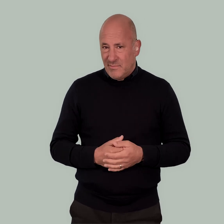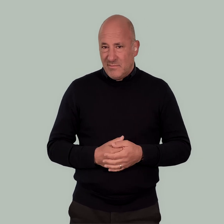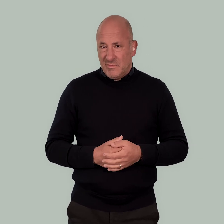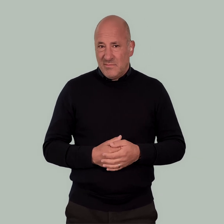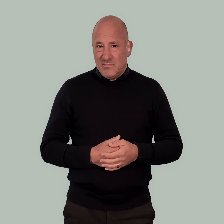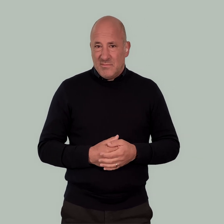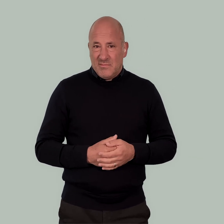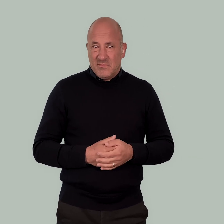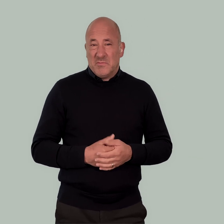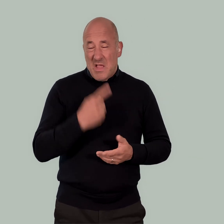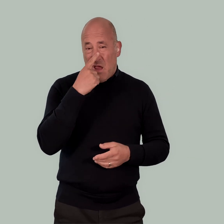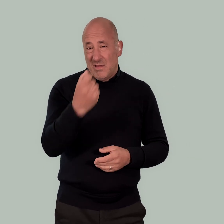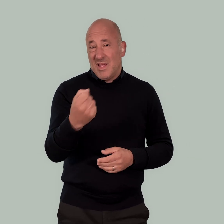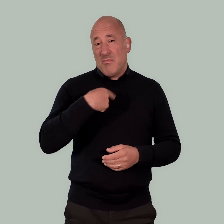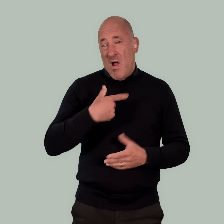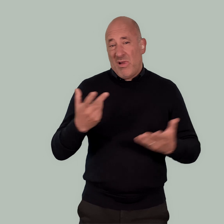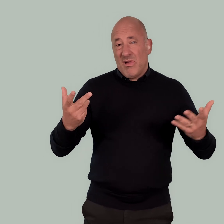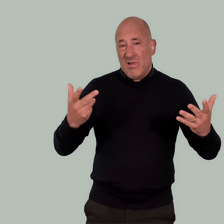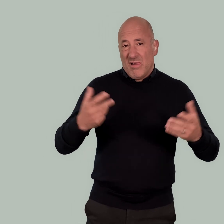By email